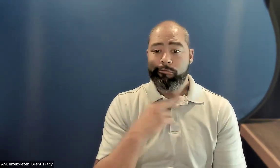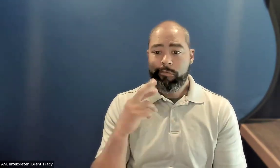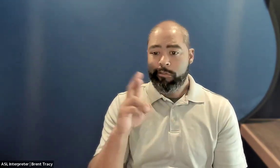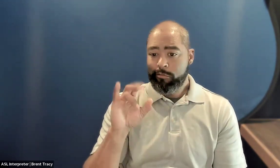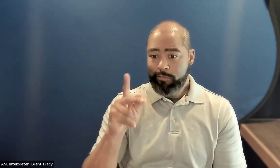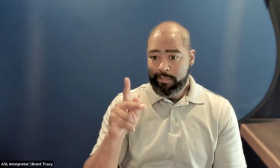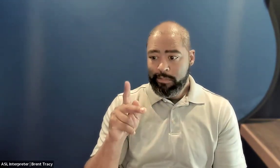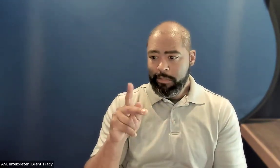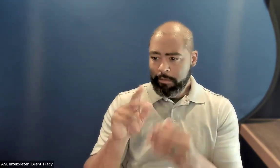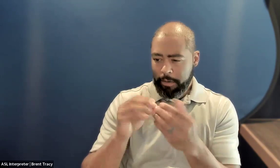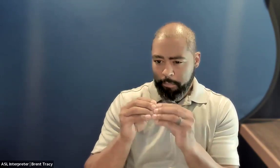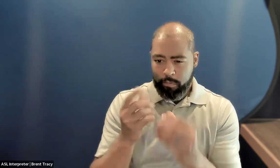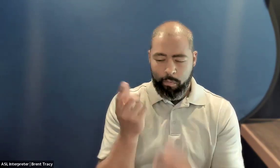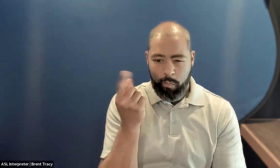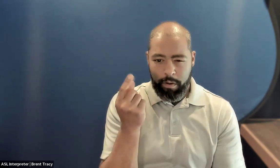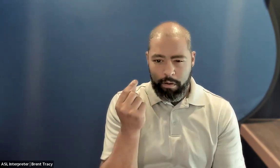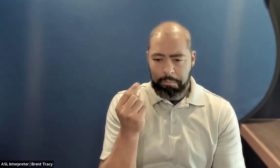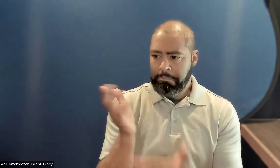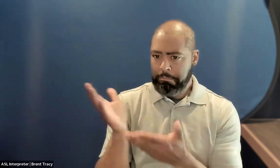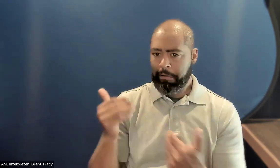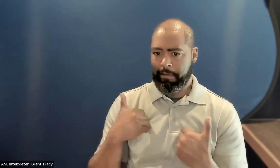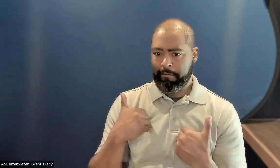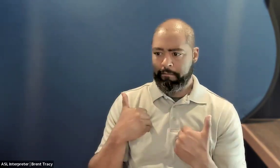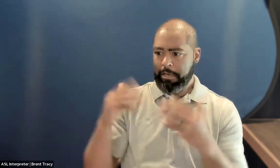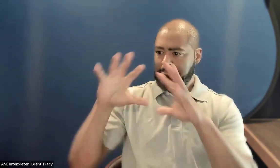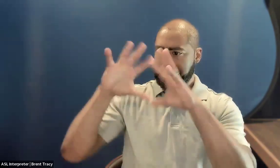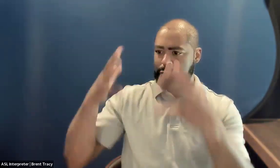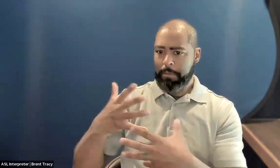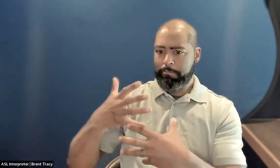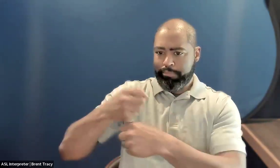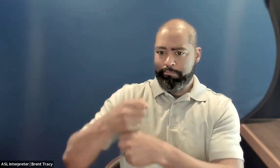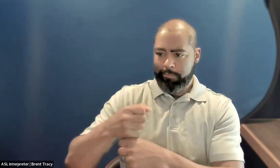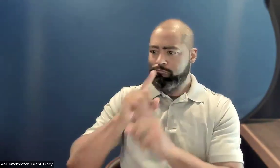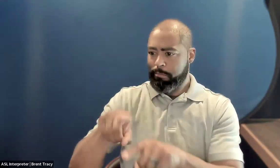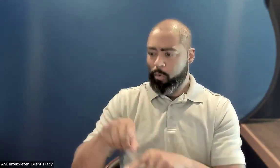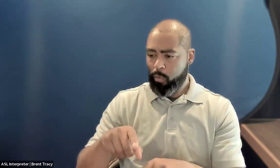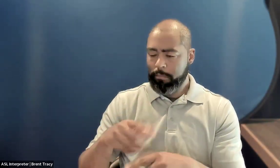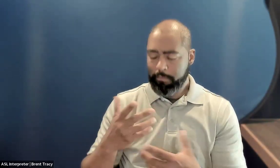So this is a way to see more of a report or summary format